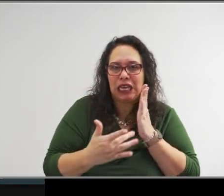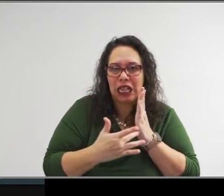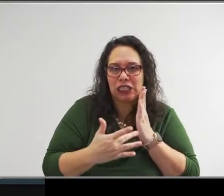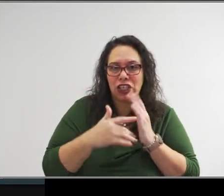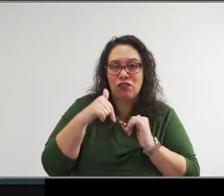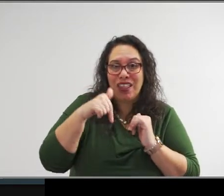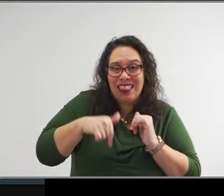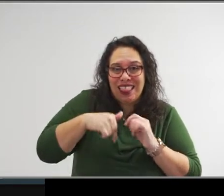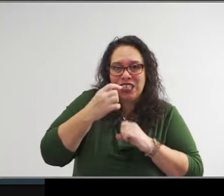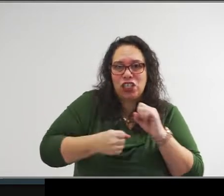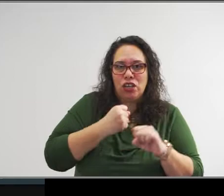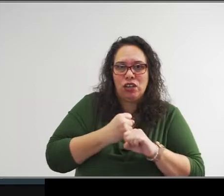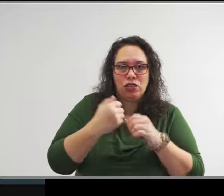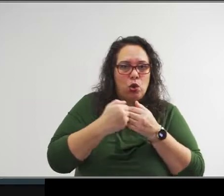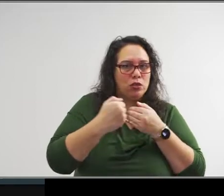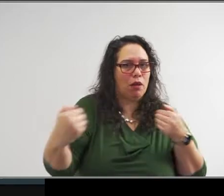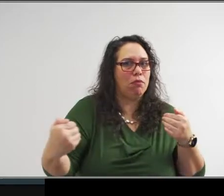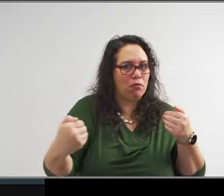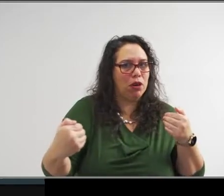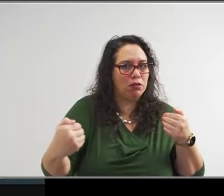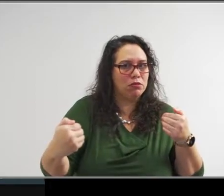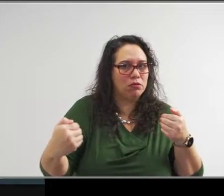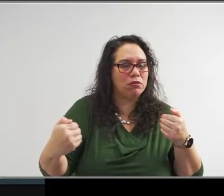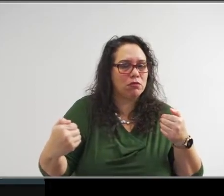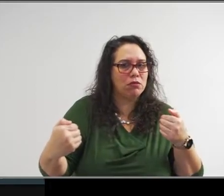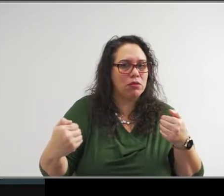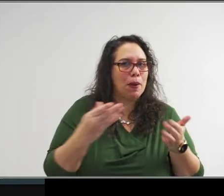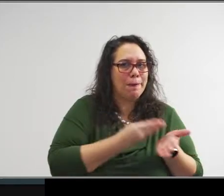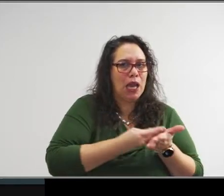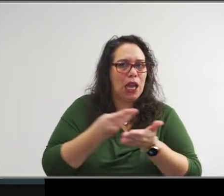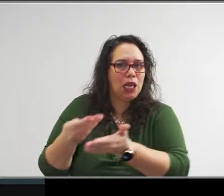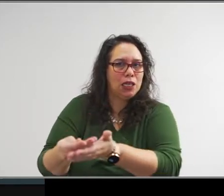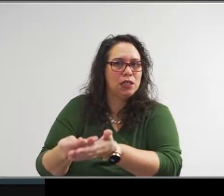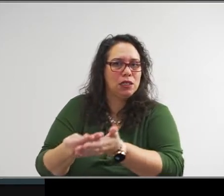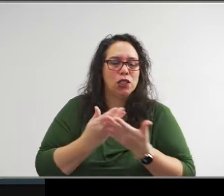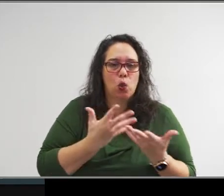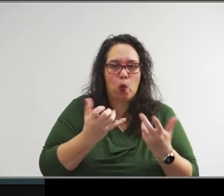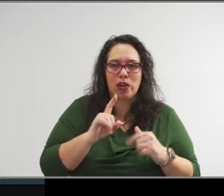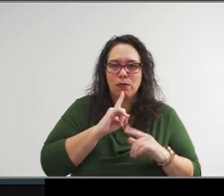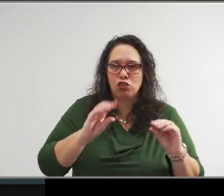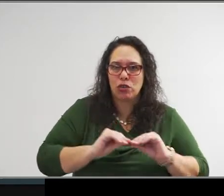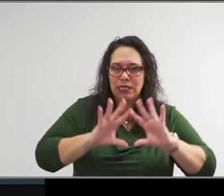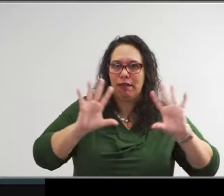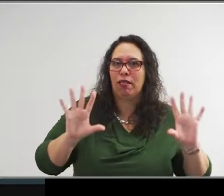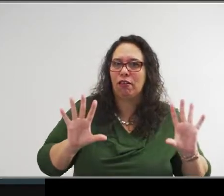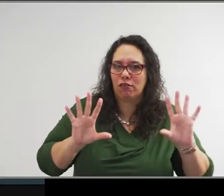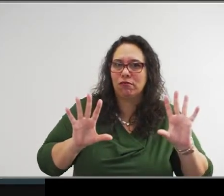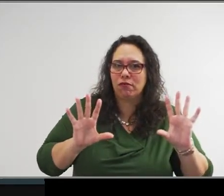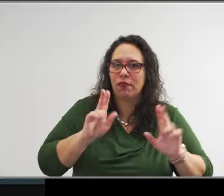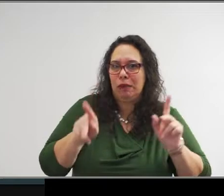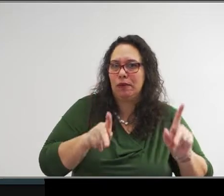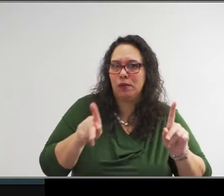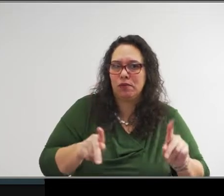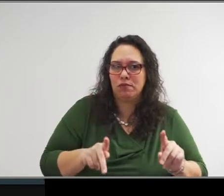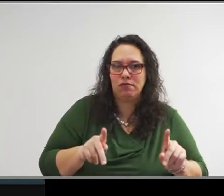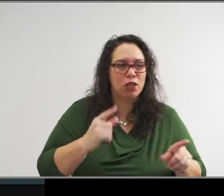so those are two different timeframes of money. So I just wanted to make sure that that was clear for folks. That's correct.